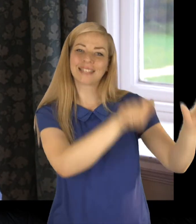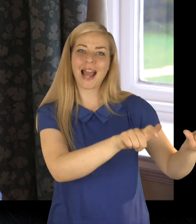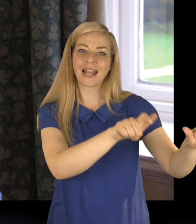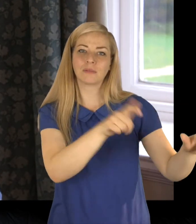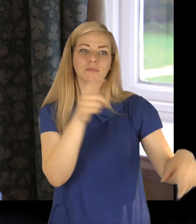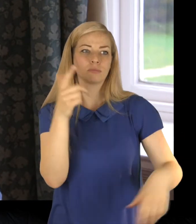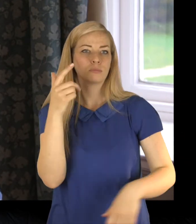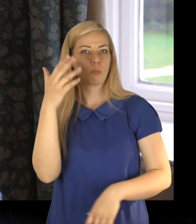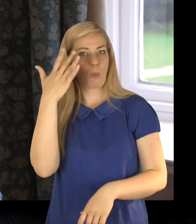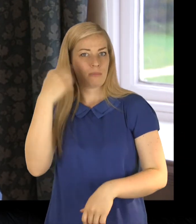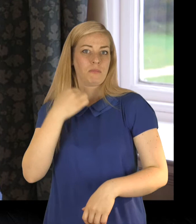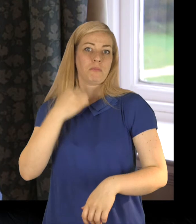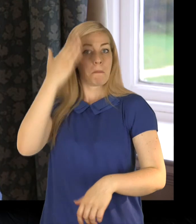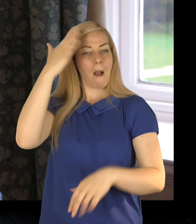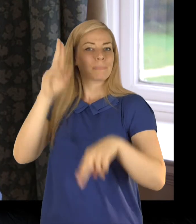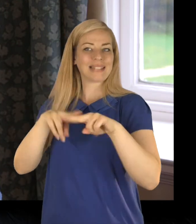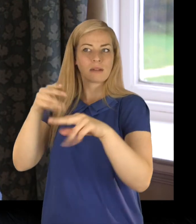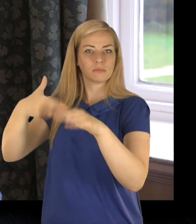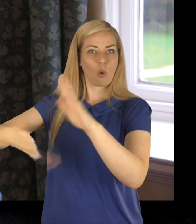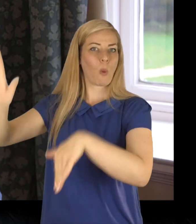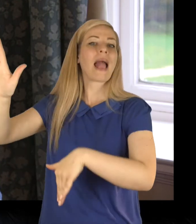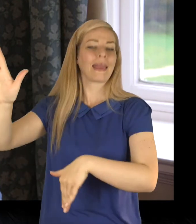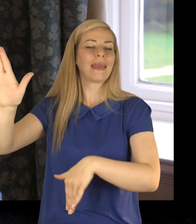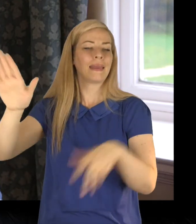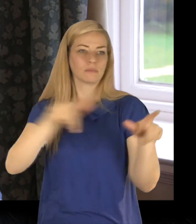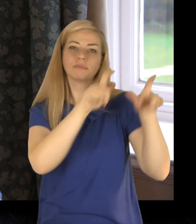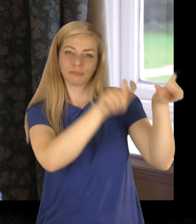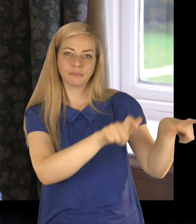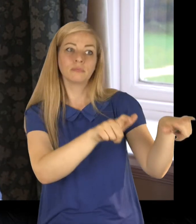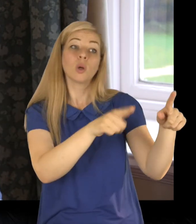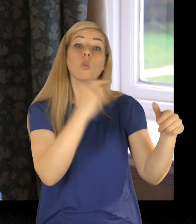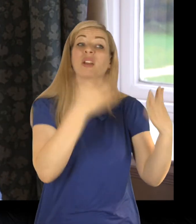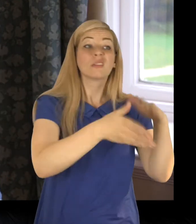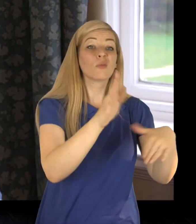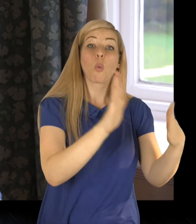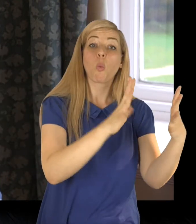and dad go away. He takes me out to places like Warwick Castle, The Black Country Museum,